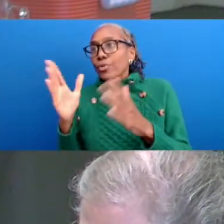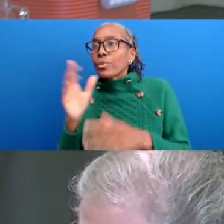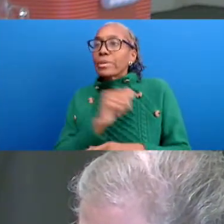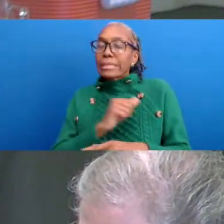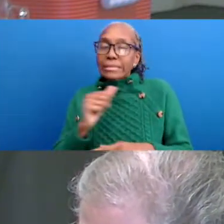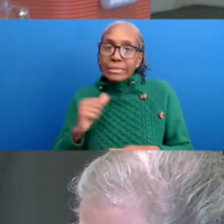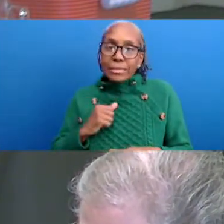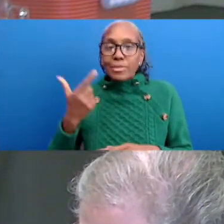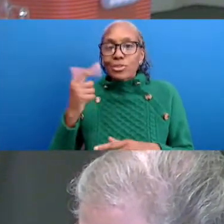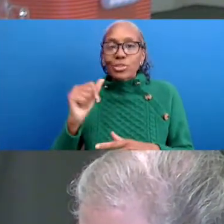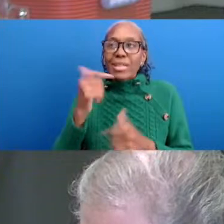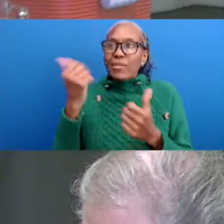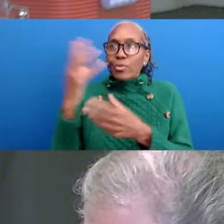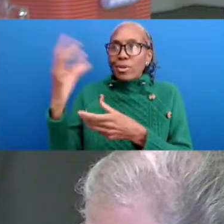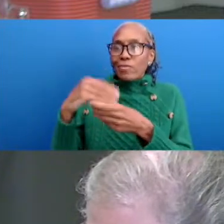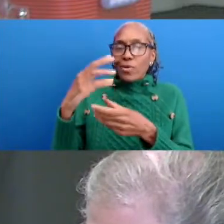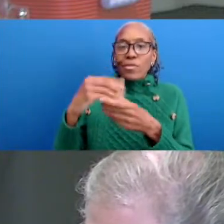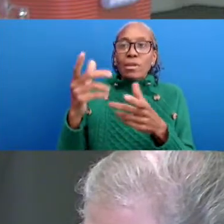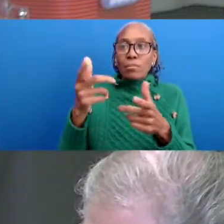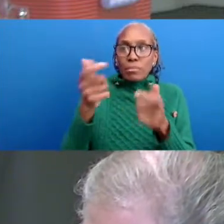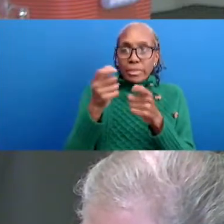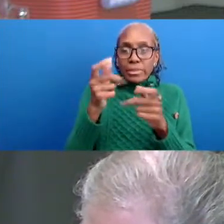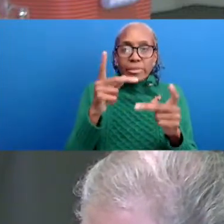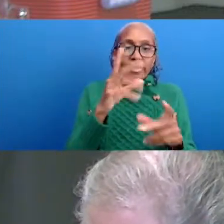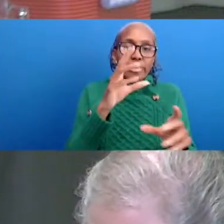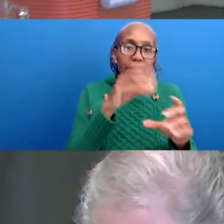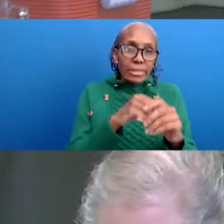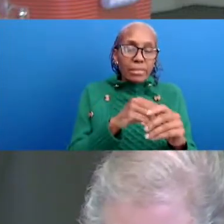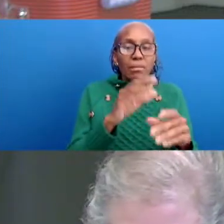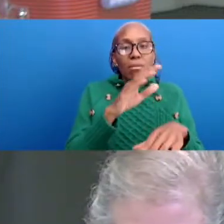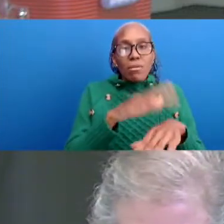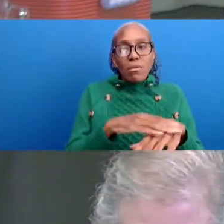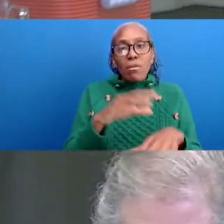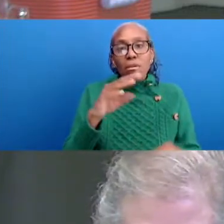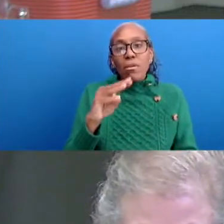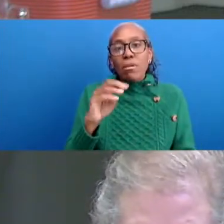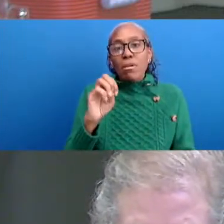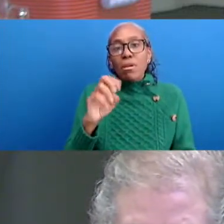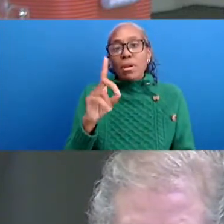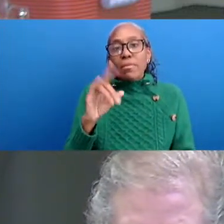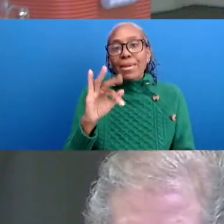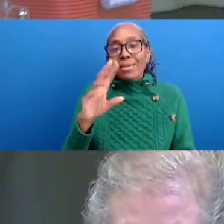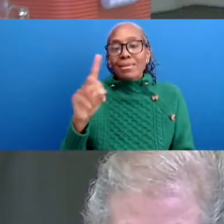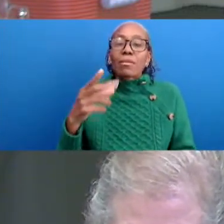WE HAVE A NUMBER OF RESIDENTS THANKFUL TO THE GENERAL ASSEMBLY AND ALL THE WORK OF EVERYONE WHO PARTICIPATED IN